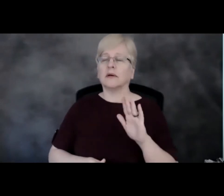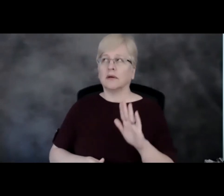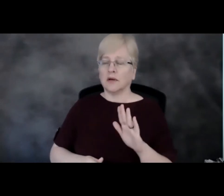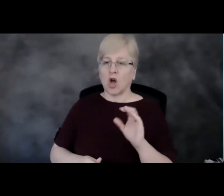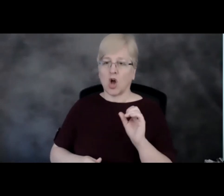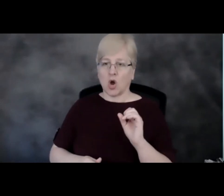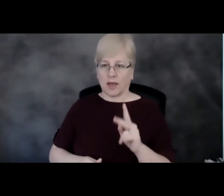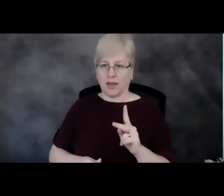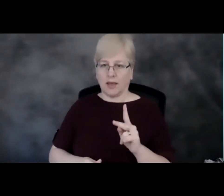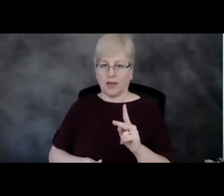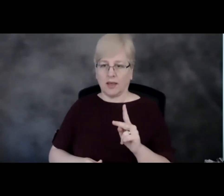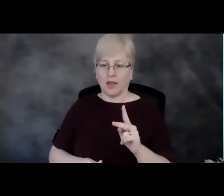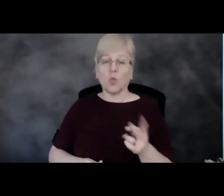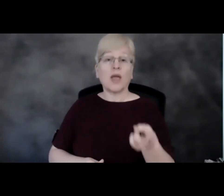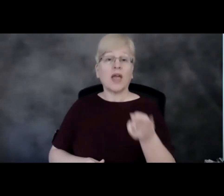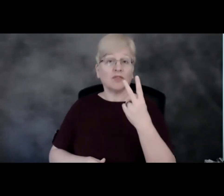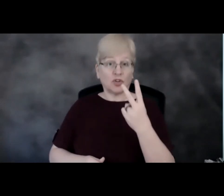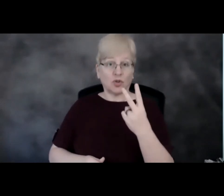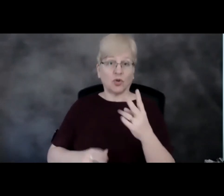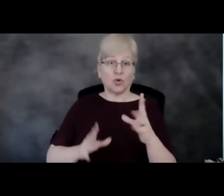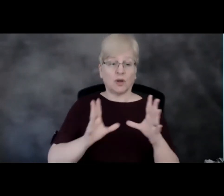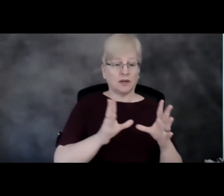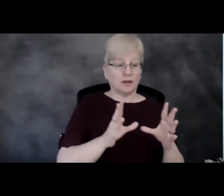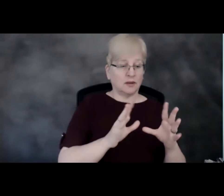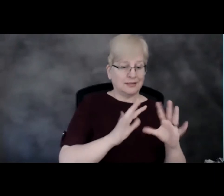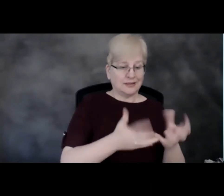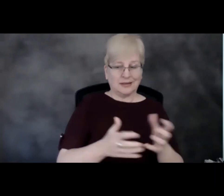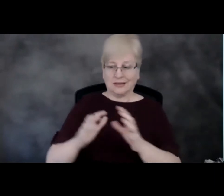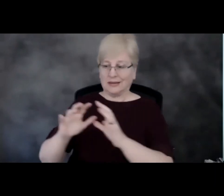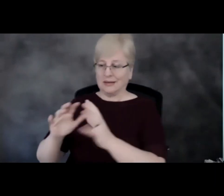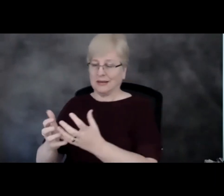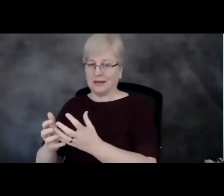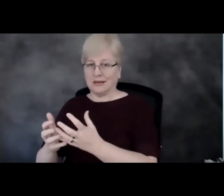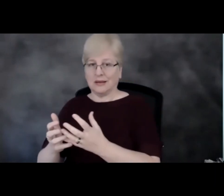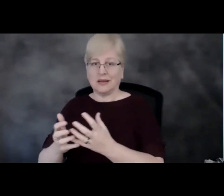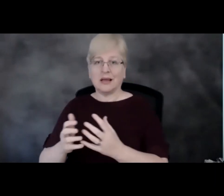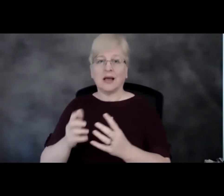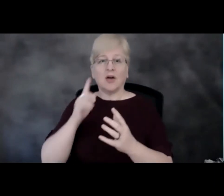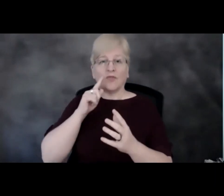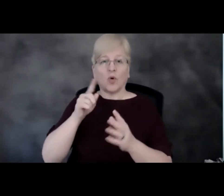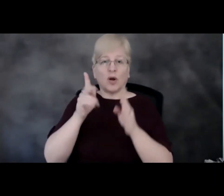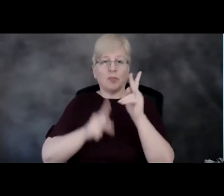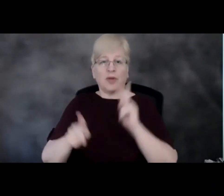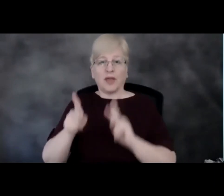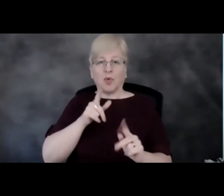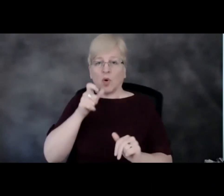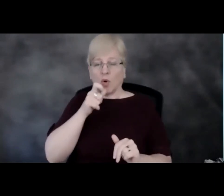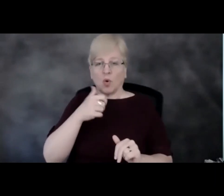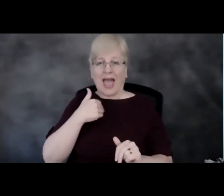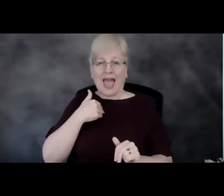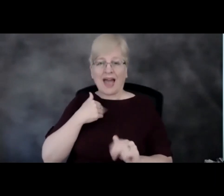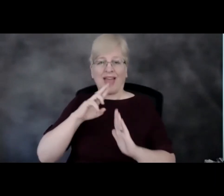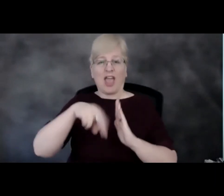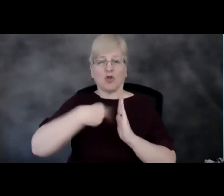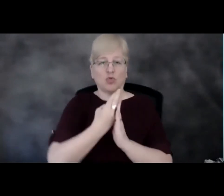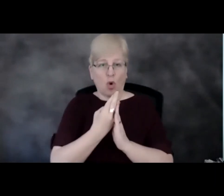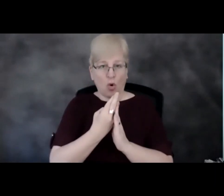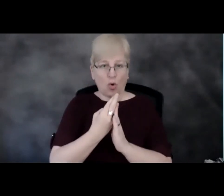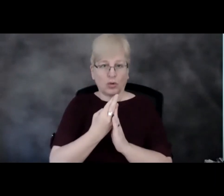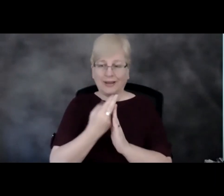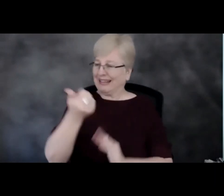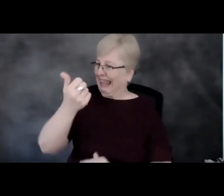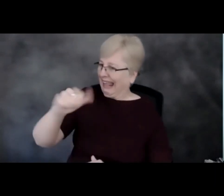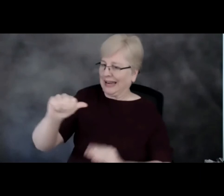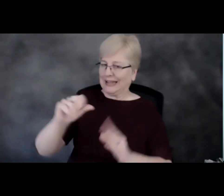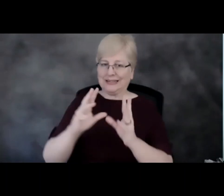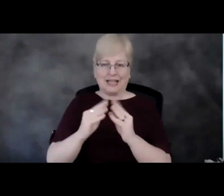for anyone in a role in the session. 17:39:17 Any session, including business meetings.